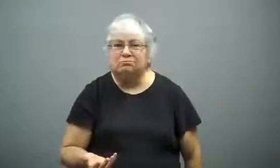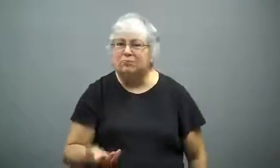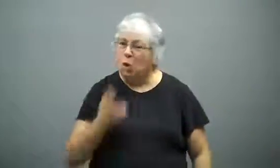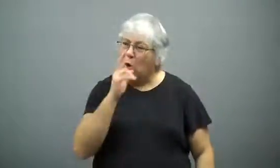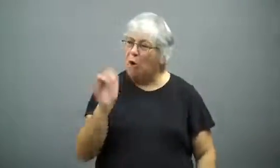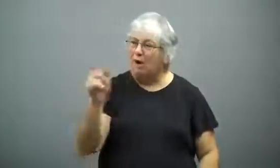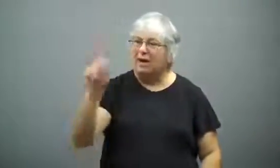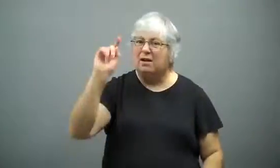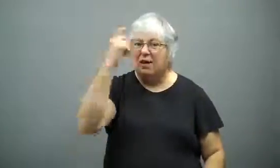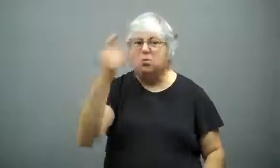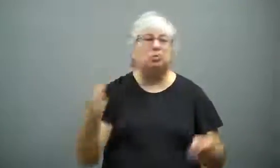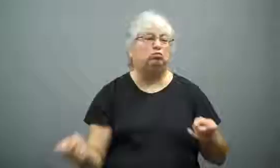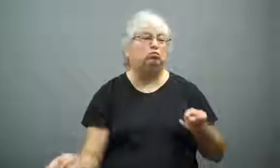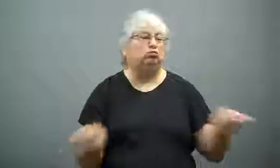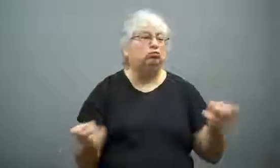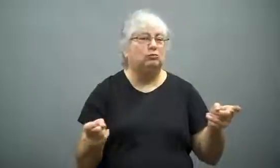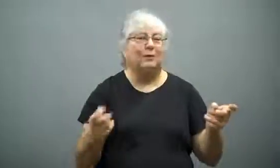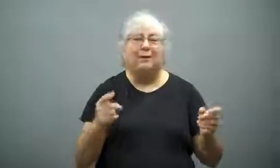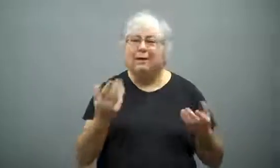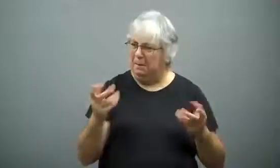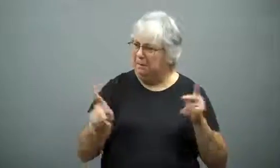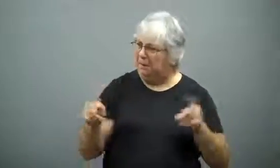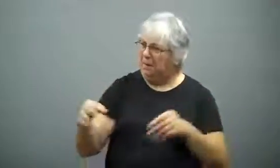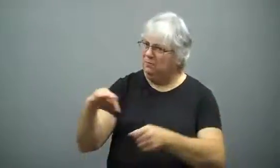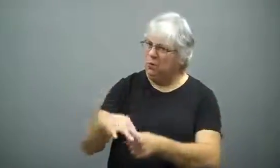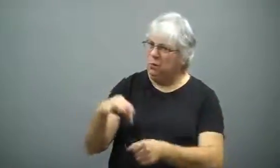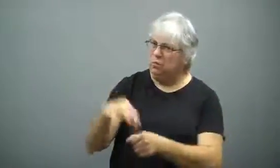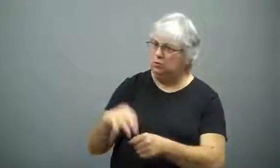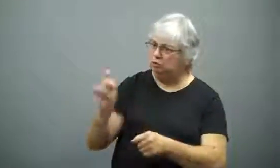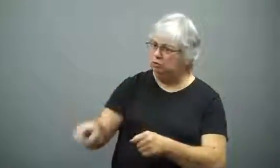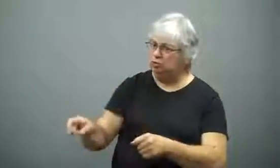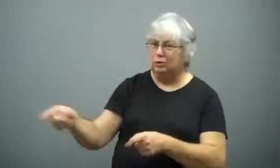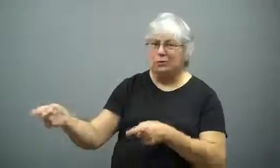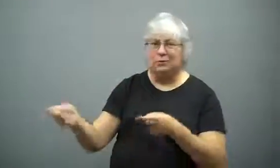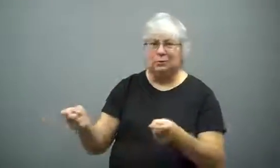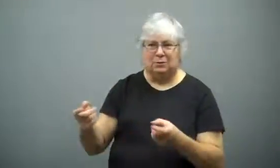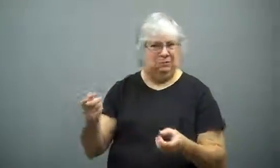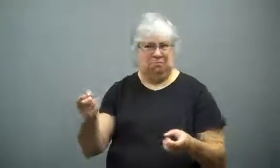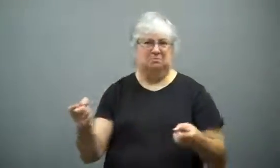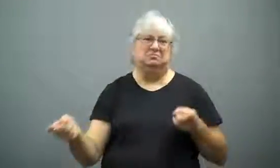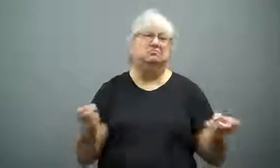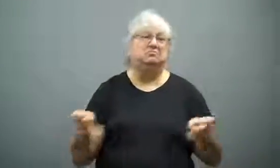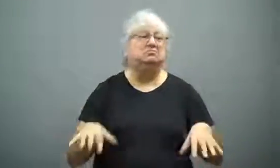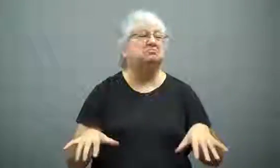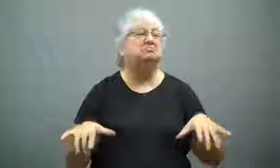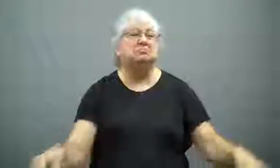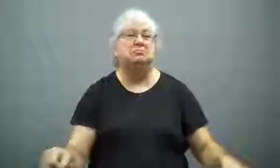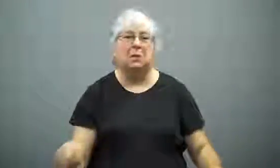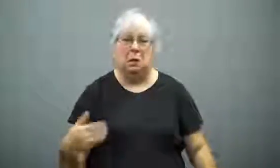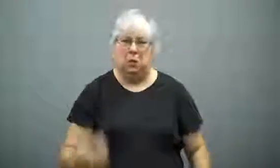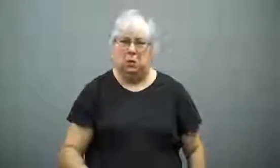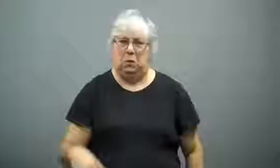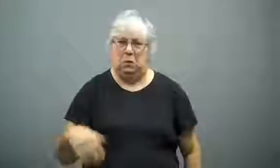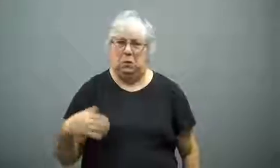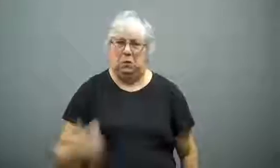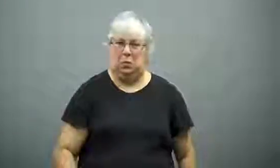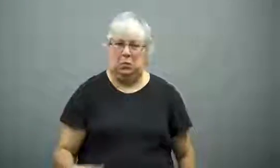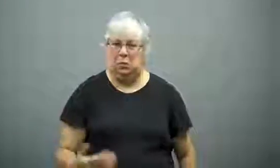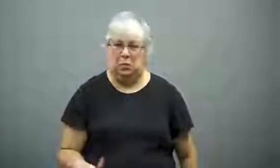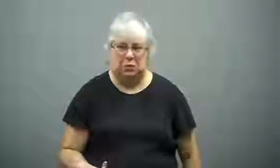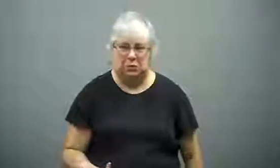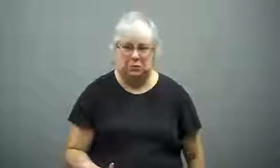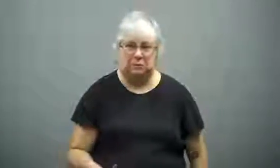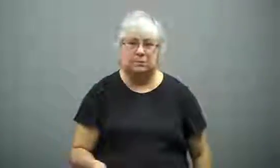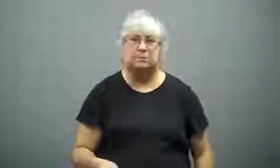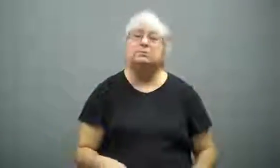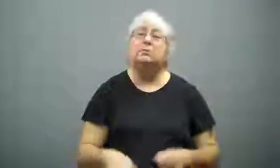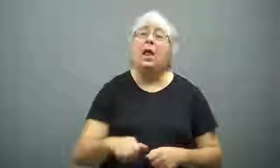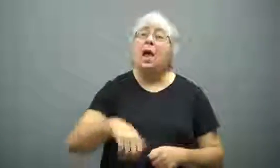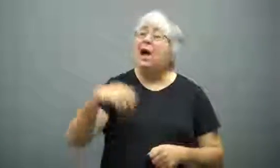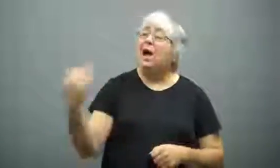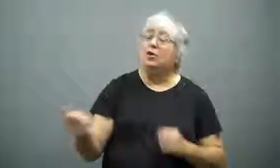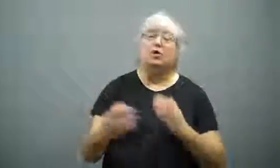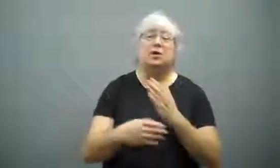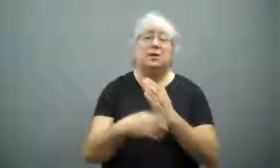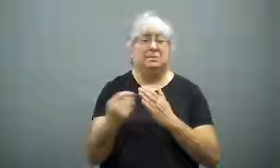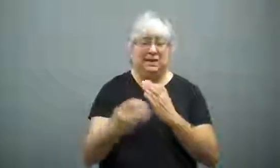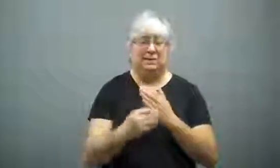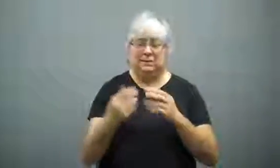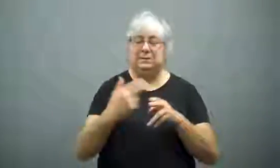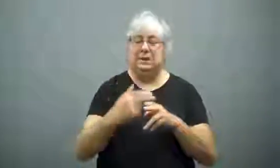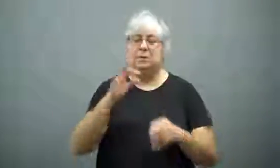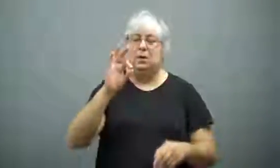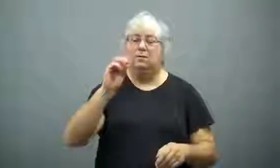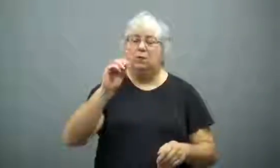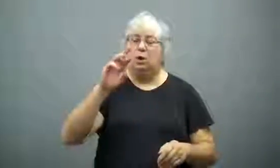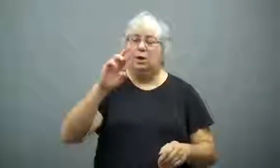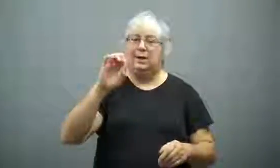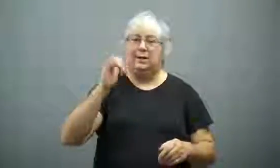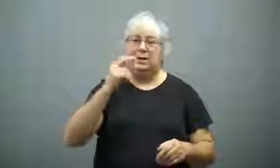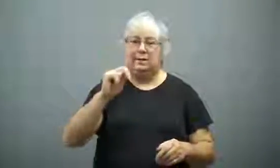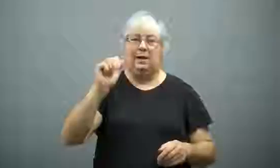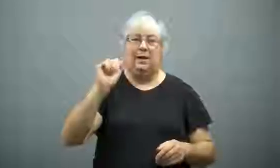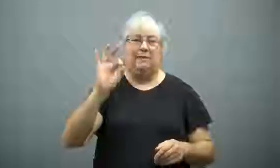He said the US was acting in a very undemocratic manner.